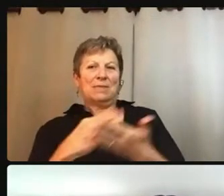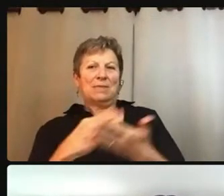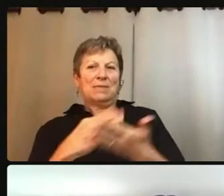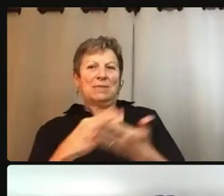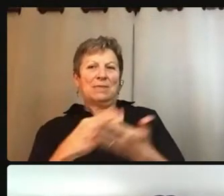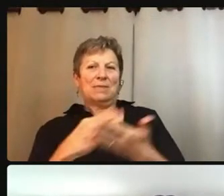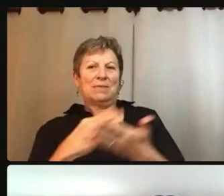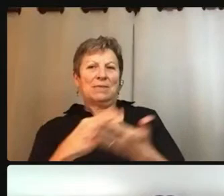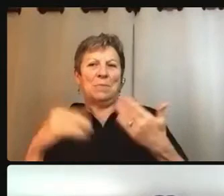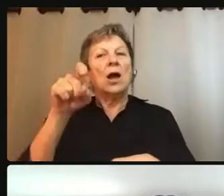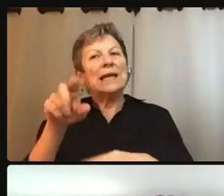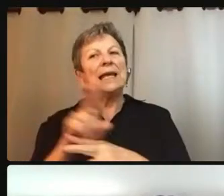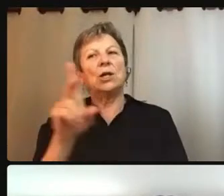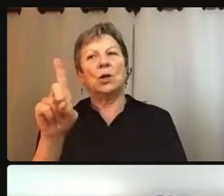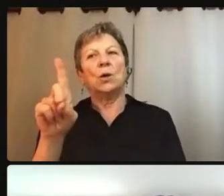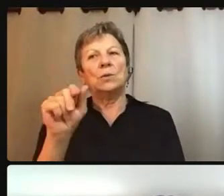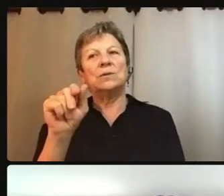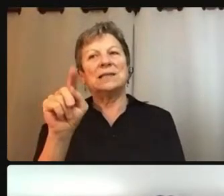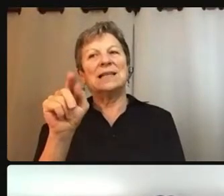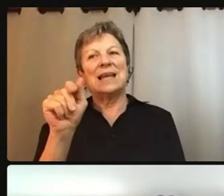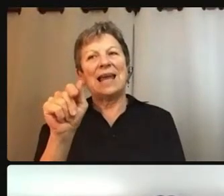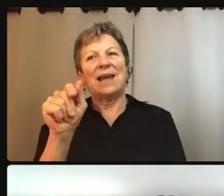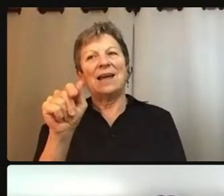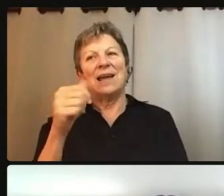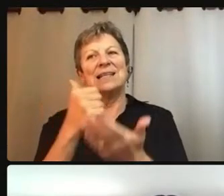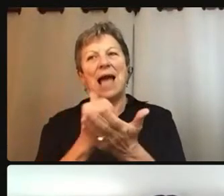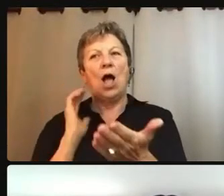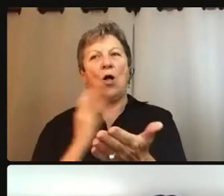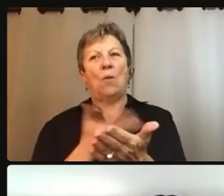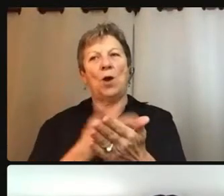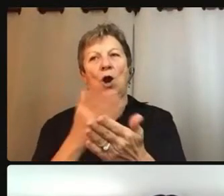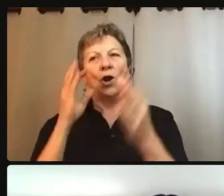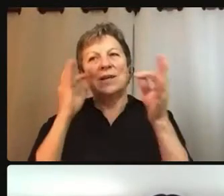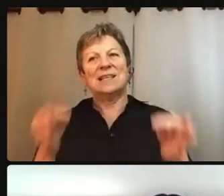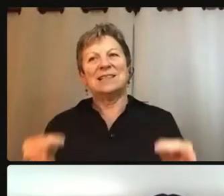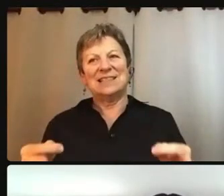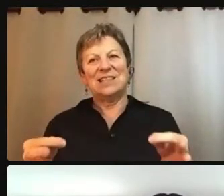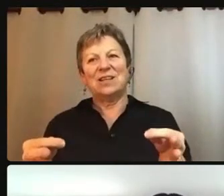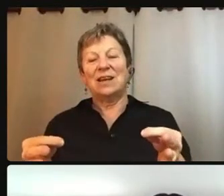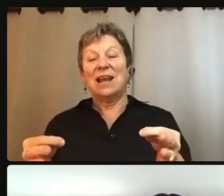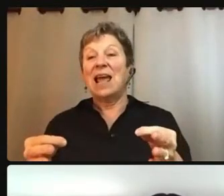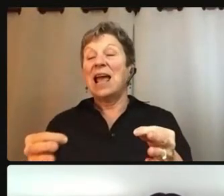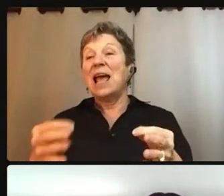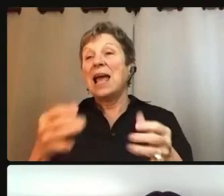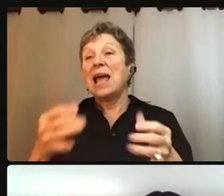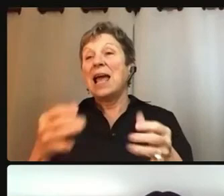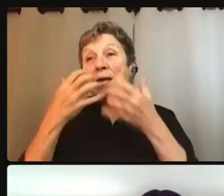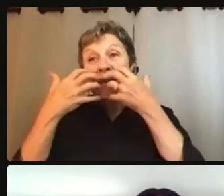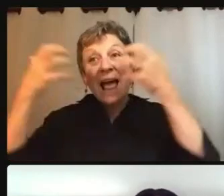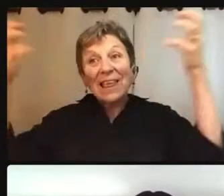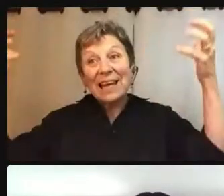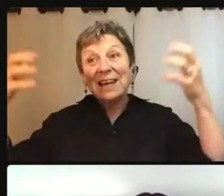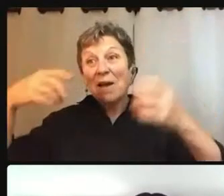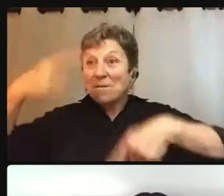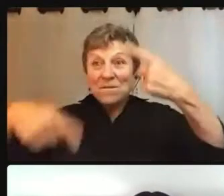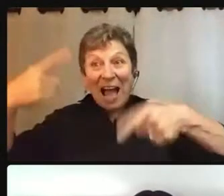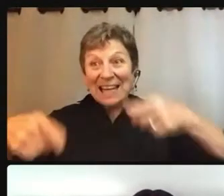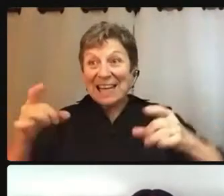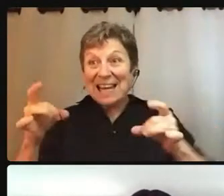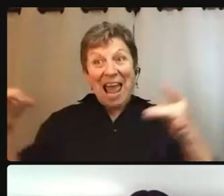THE QUESTION SO I I LIKE THE PART OF THE QUESTION WHERE WE WE DO HAVE TO USE DATA AND